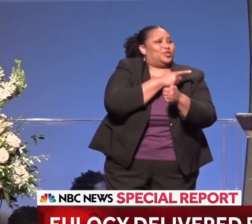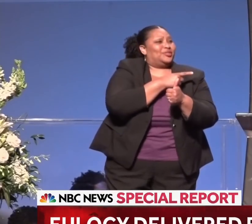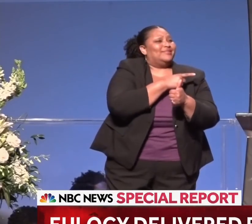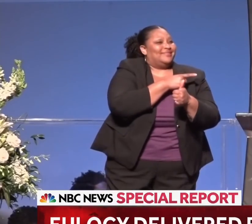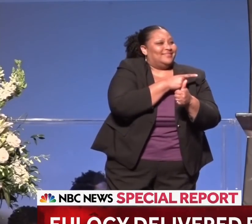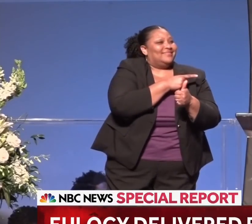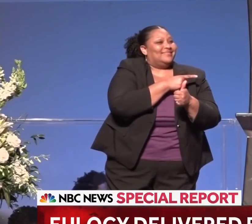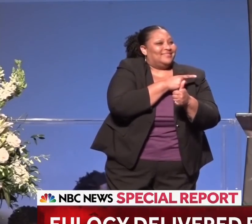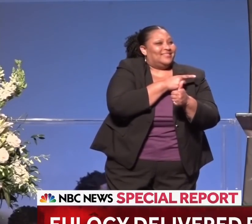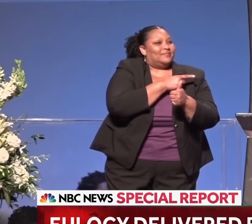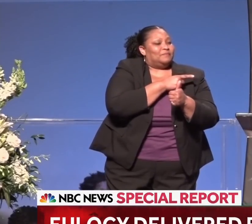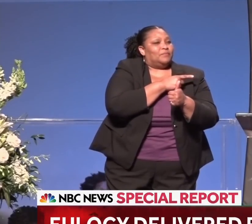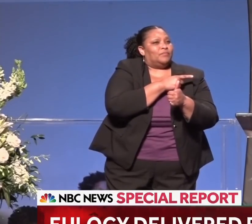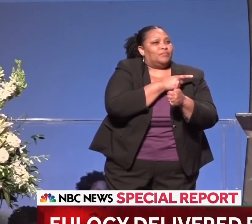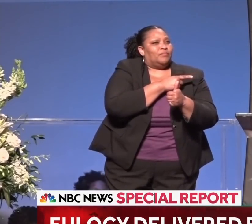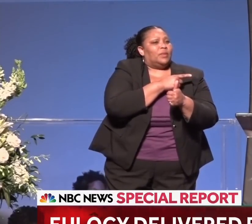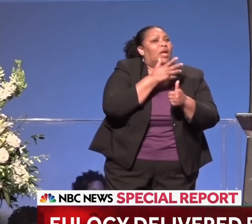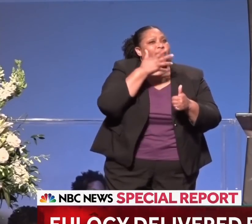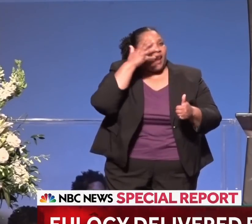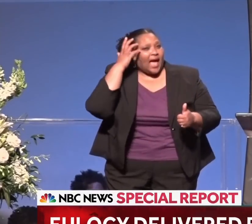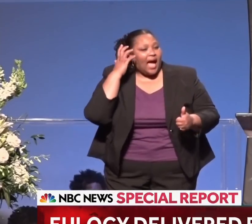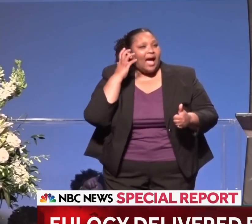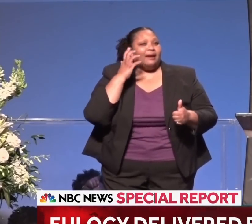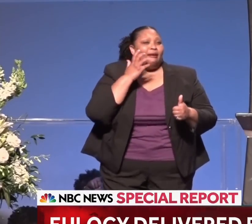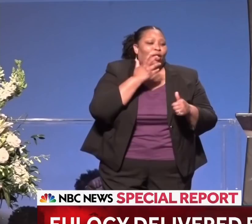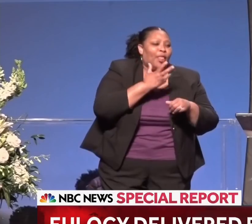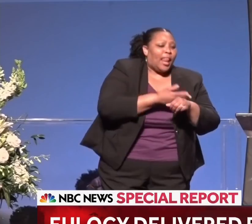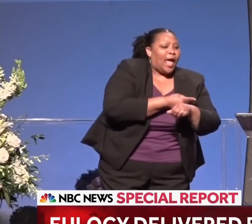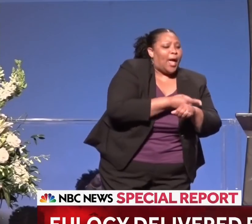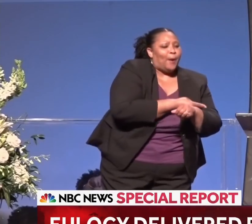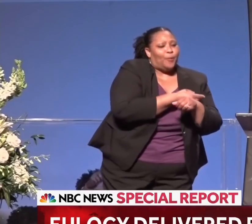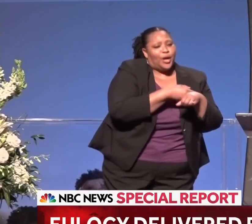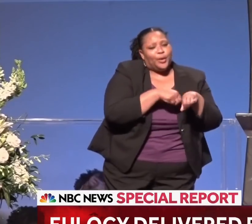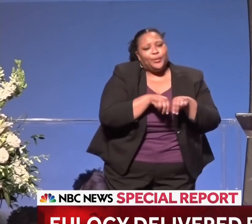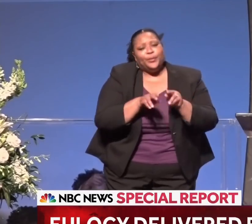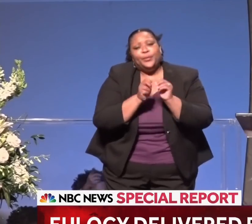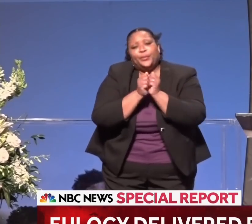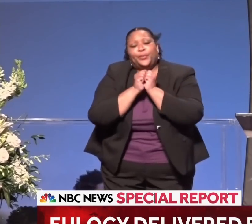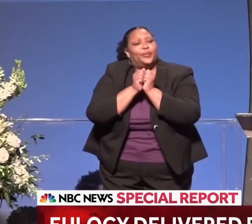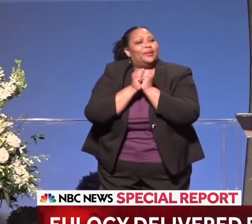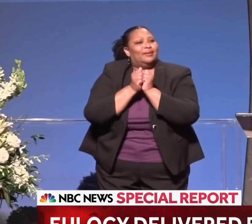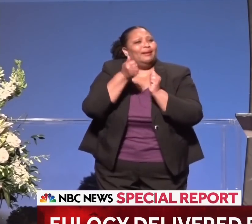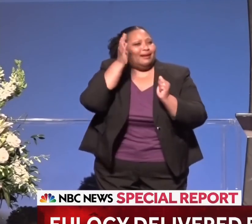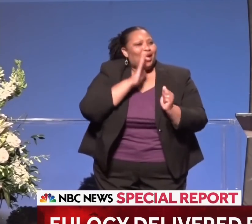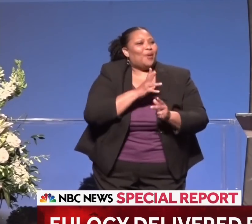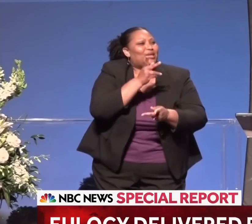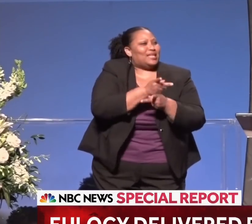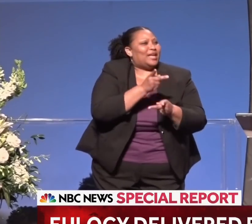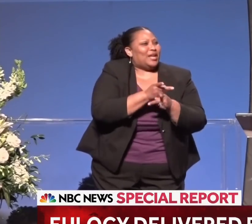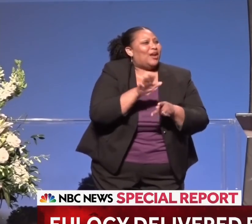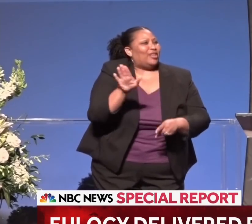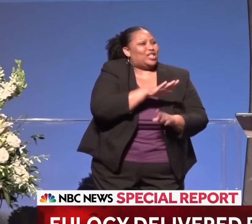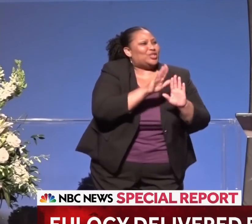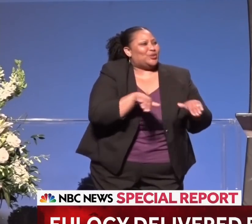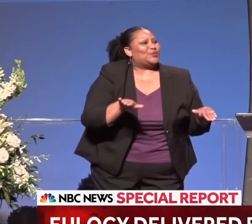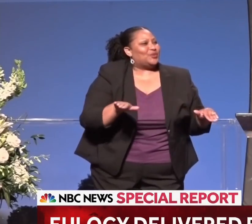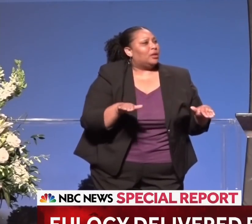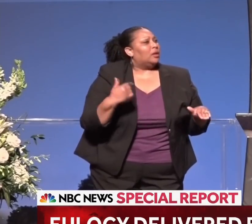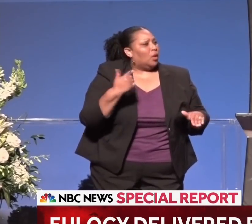THE FIRST WILL BE LAST. THE LAST WILL BE FIRST. THE LION AND THE LAMB IS GOING